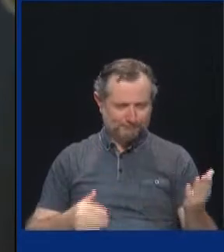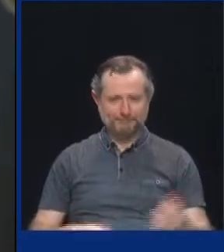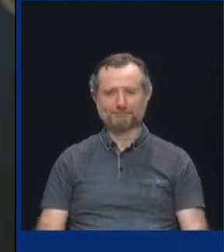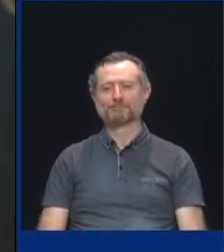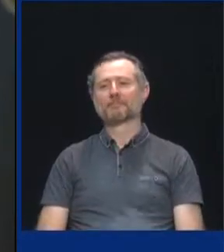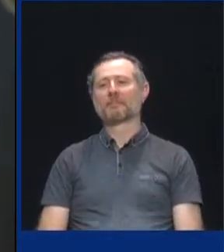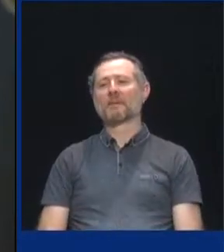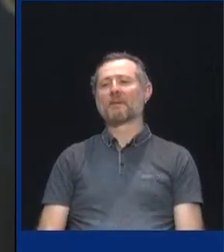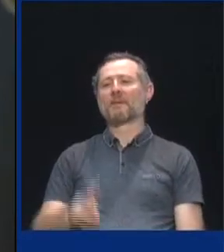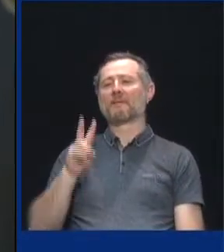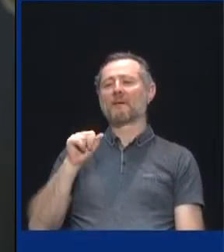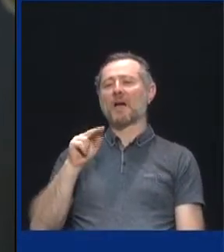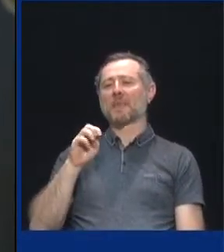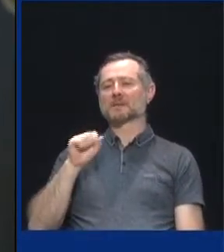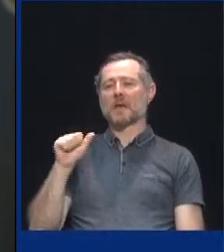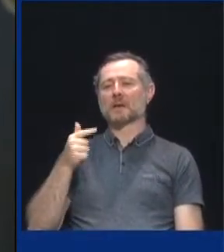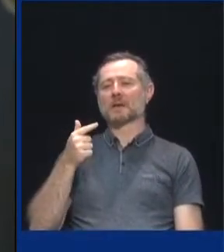FROM MY TEAM WE HAVE ROSEANNE THE GREAT NEW YORK SECRETARY OF STATE.